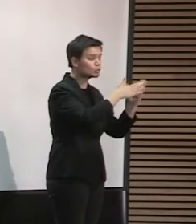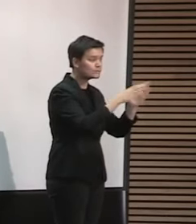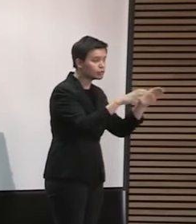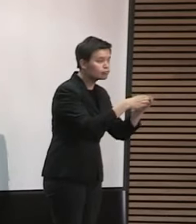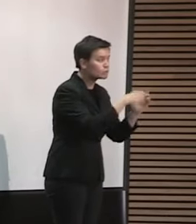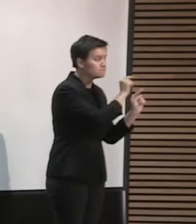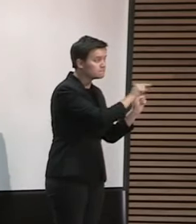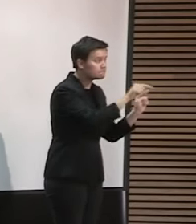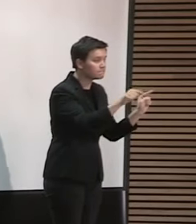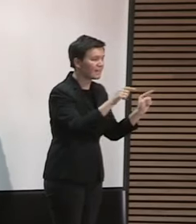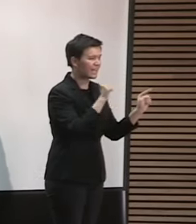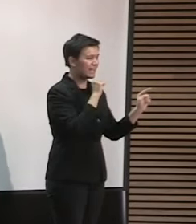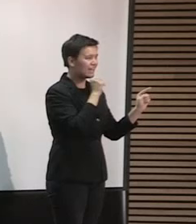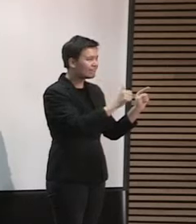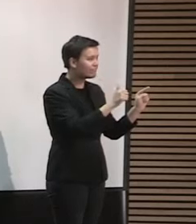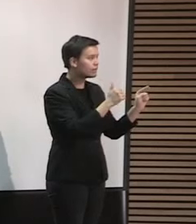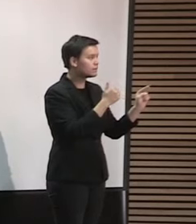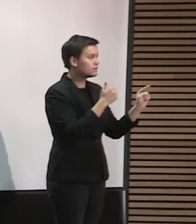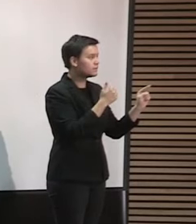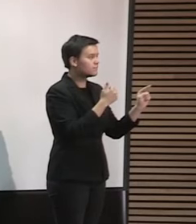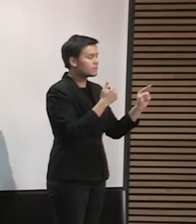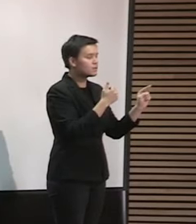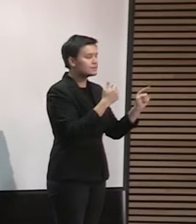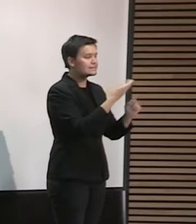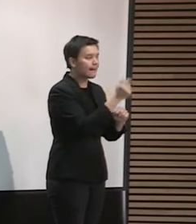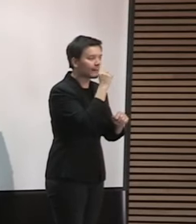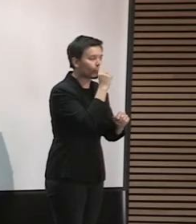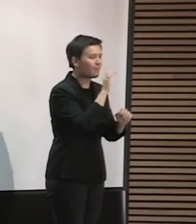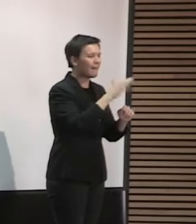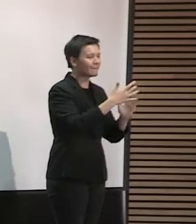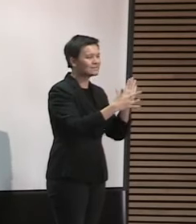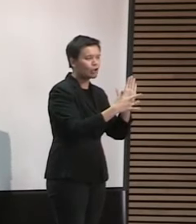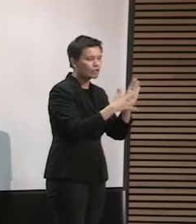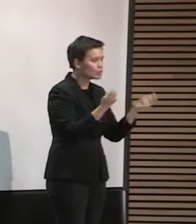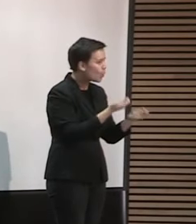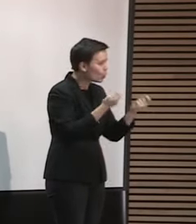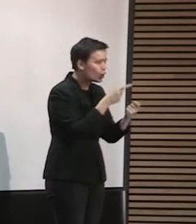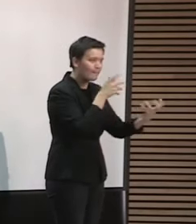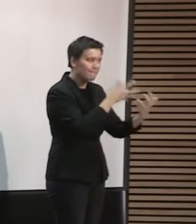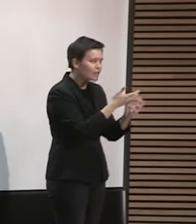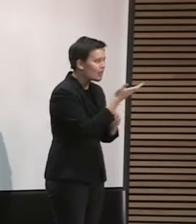hear their perspective so I can provide the Minister with good advice and also that we